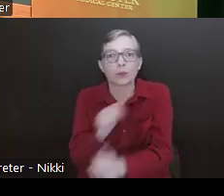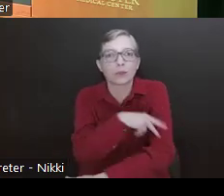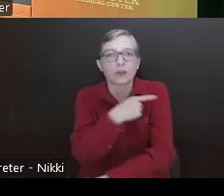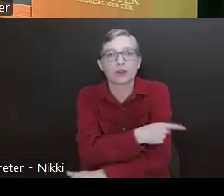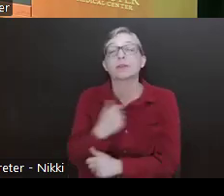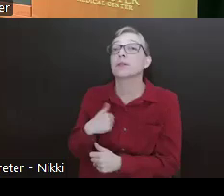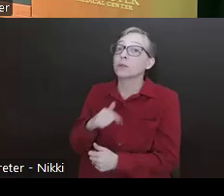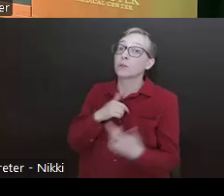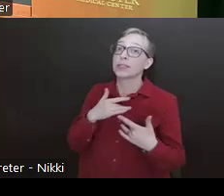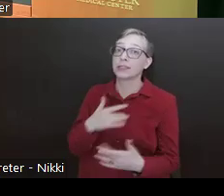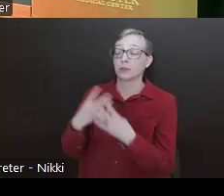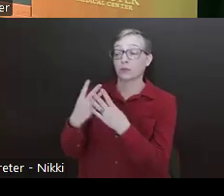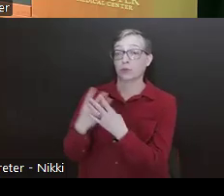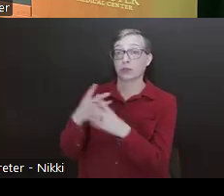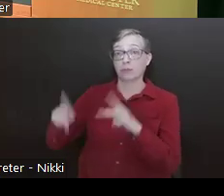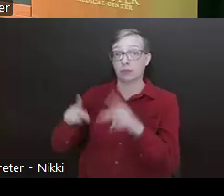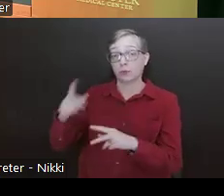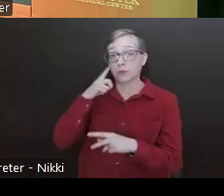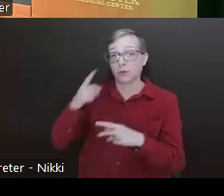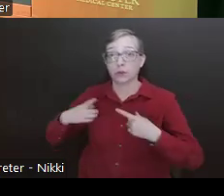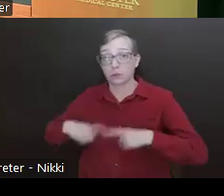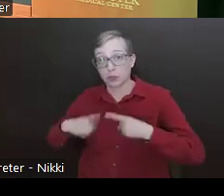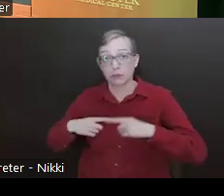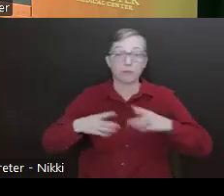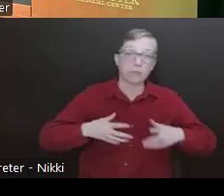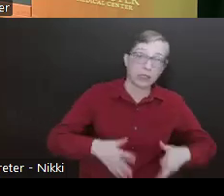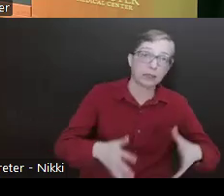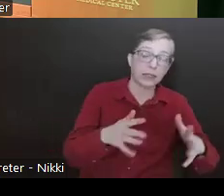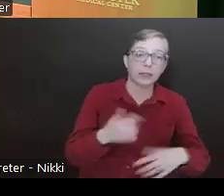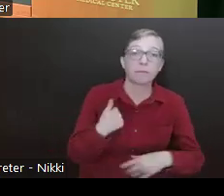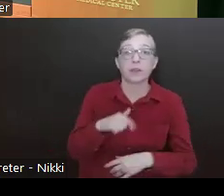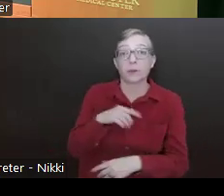depression or anxiety and we kind of tell them like actually you're depressed when when they